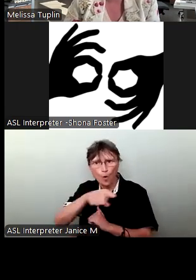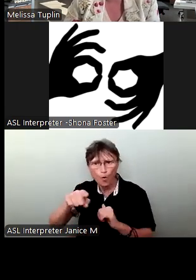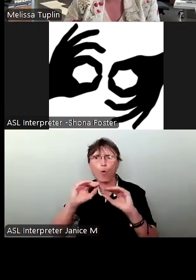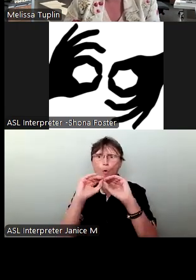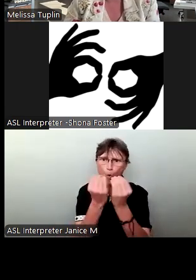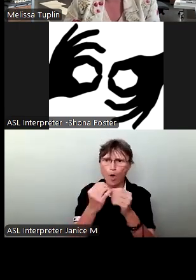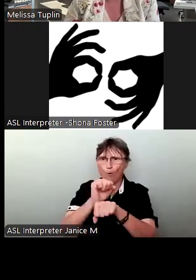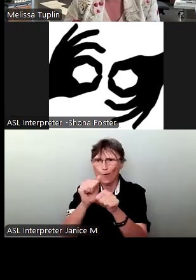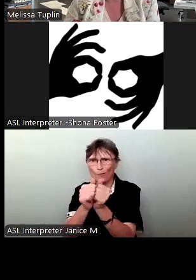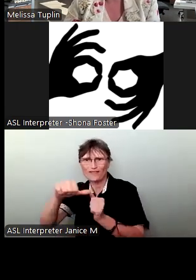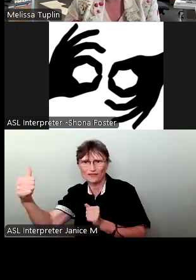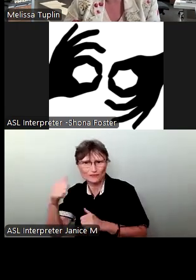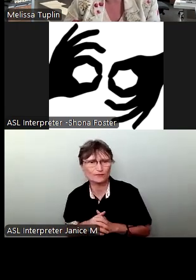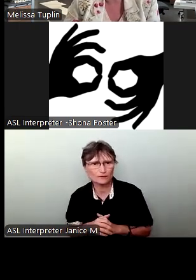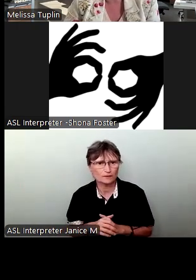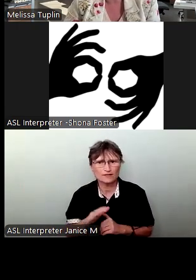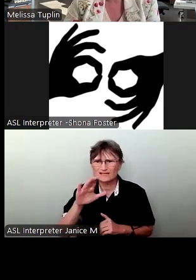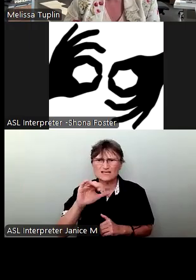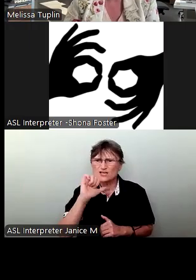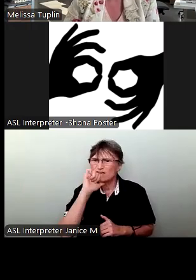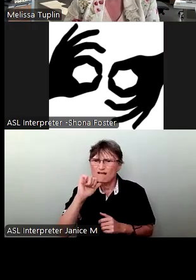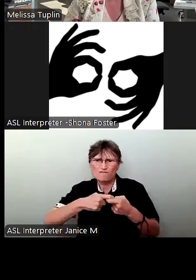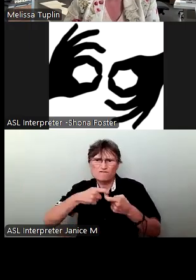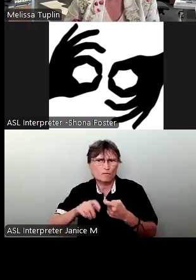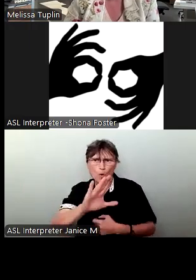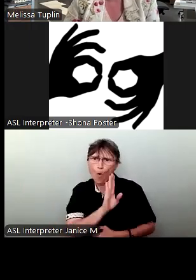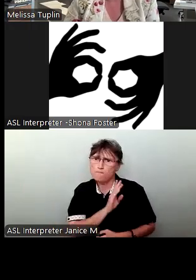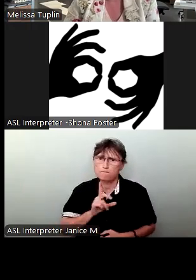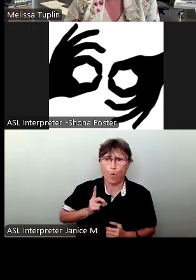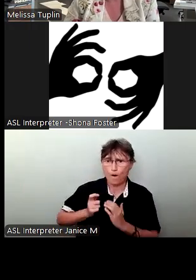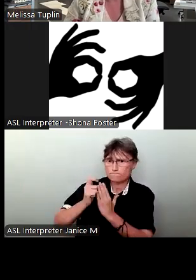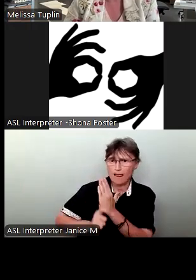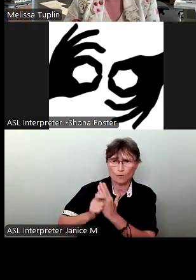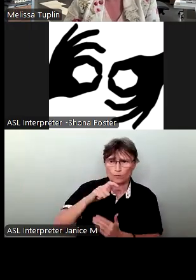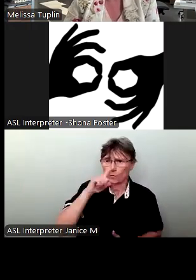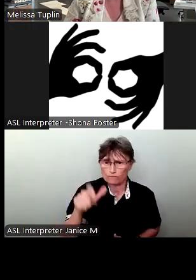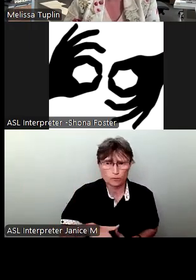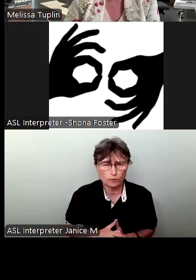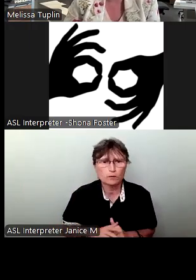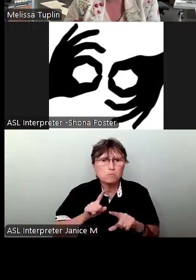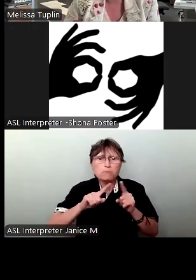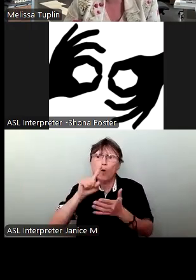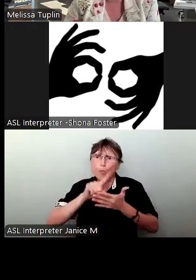need to be formal parts of your board manual, these could be informal practices or ways of being